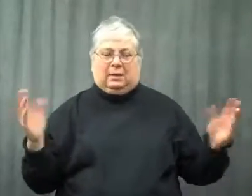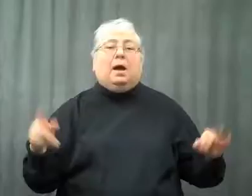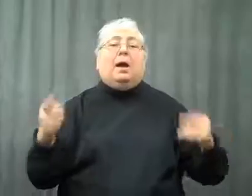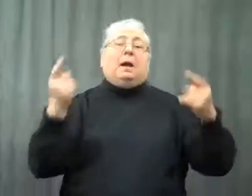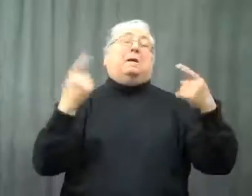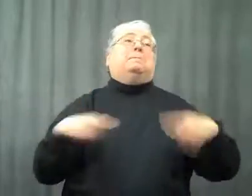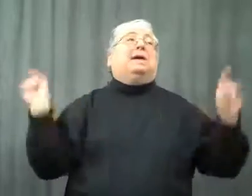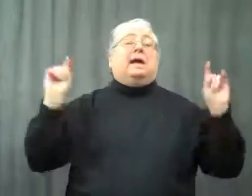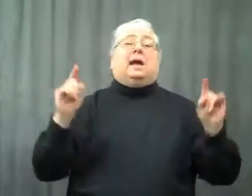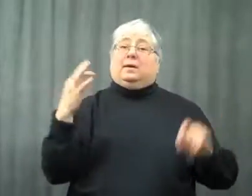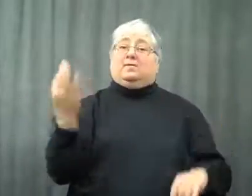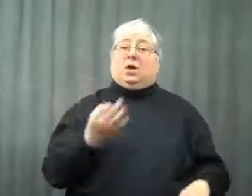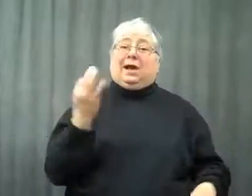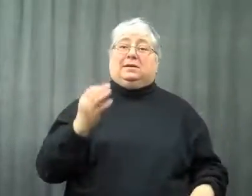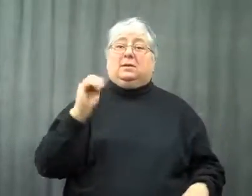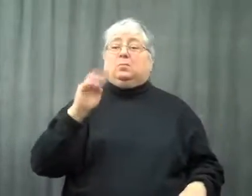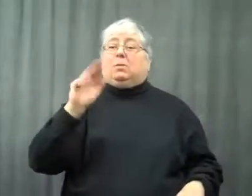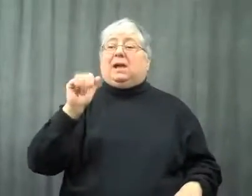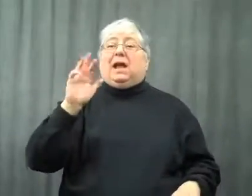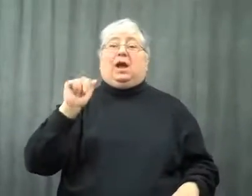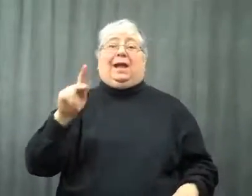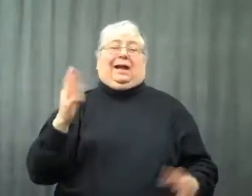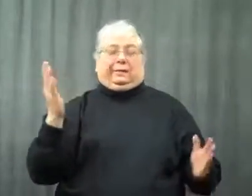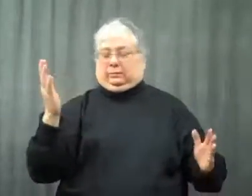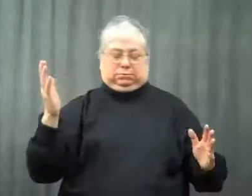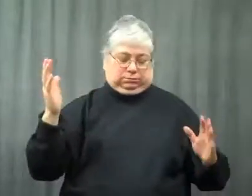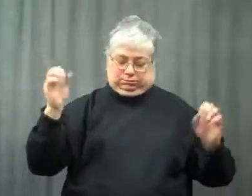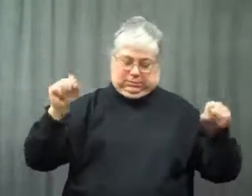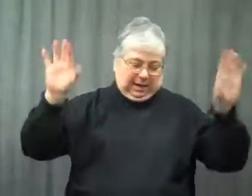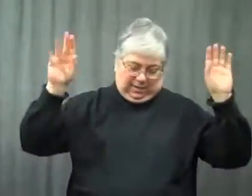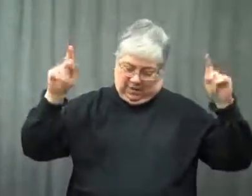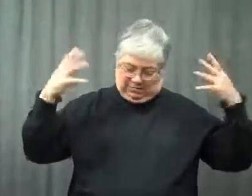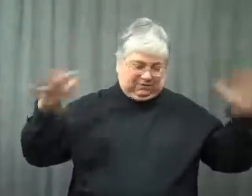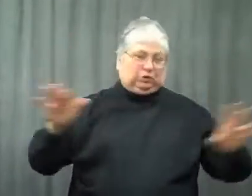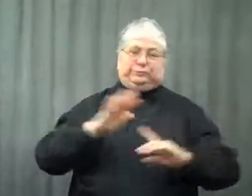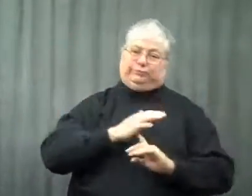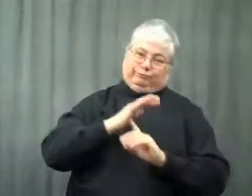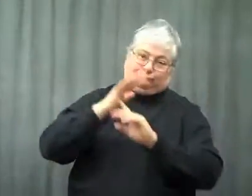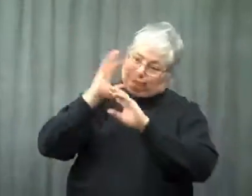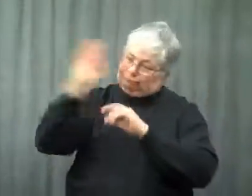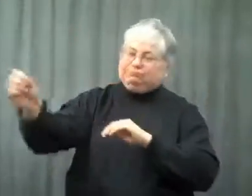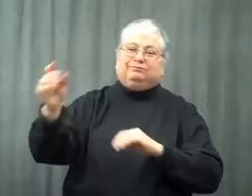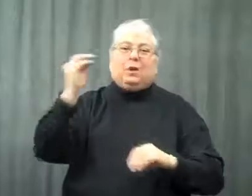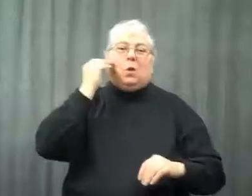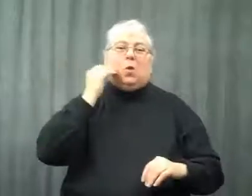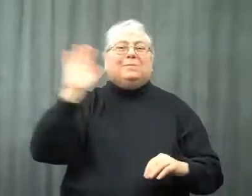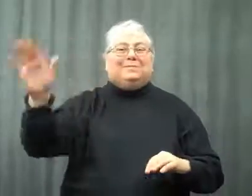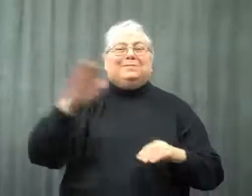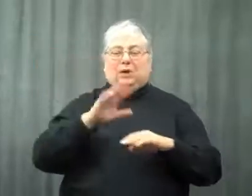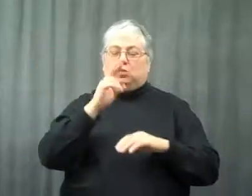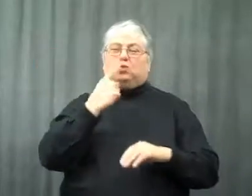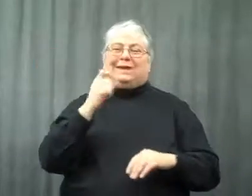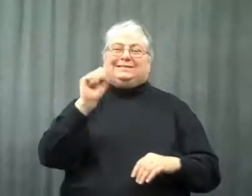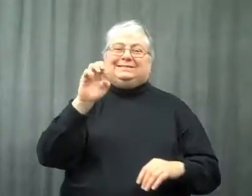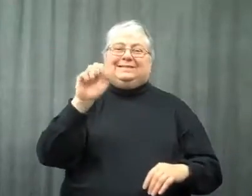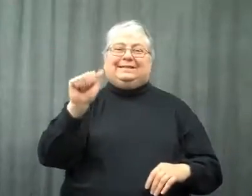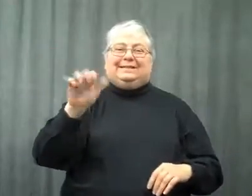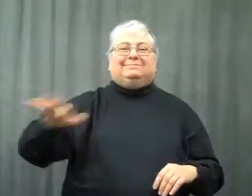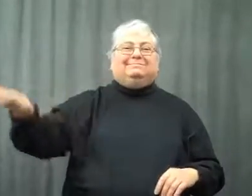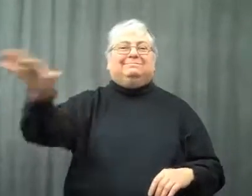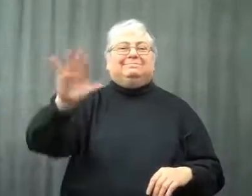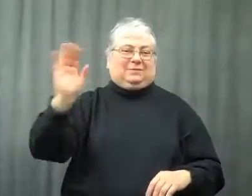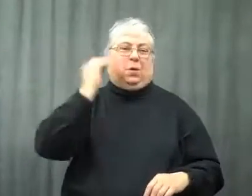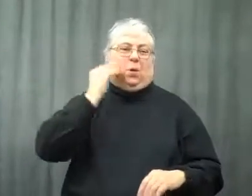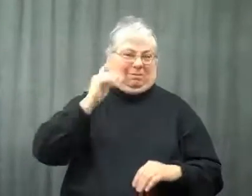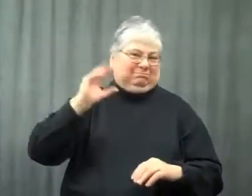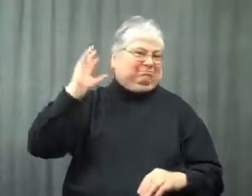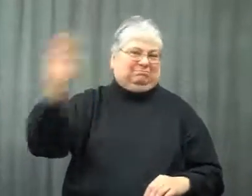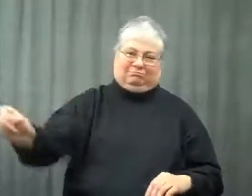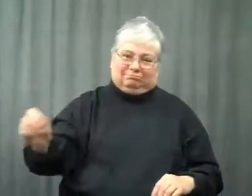Then on Friday, he gave up and took a helicopter to his home on the Red Sea.